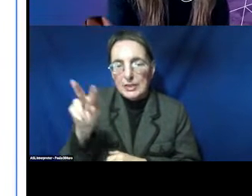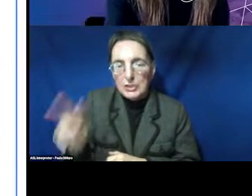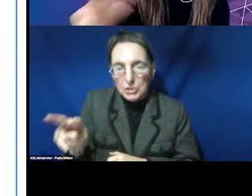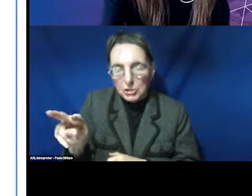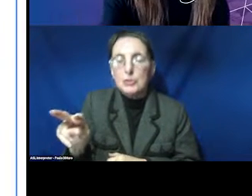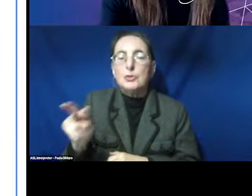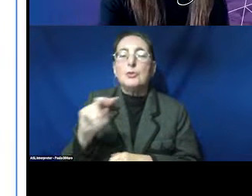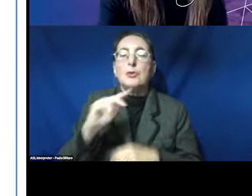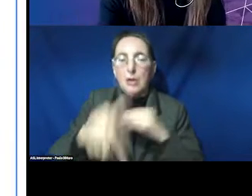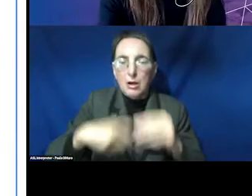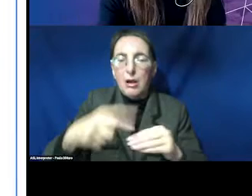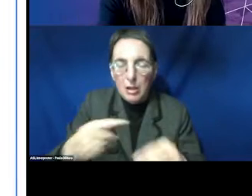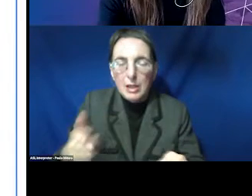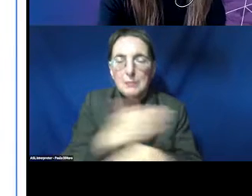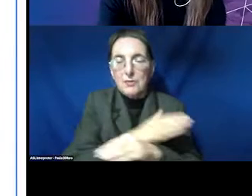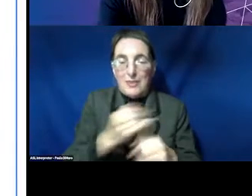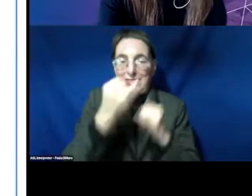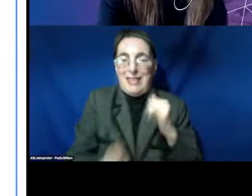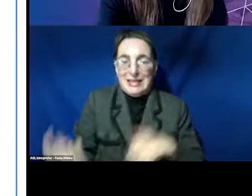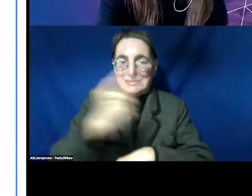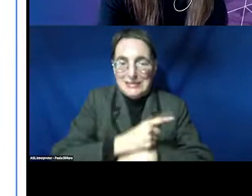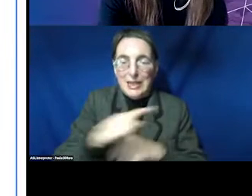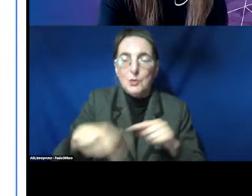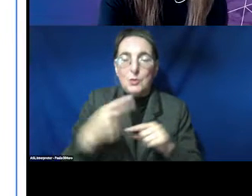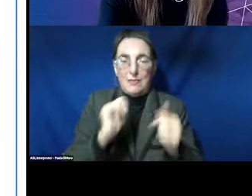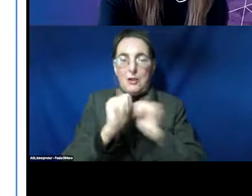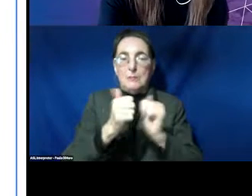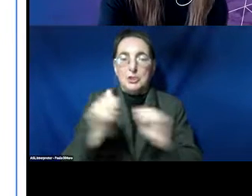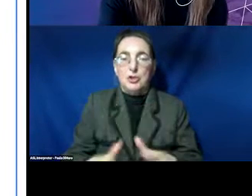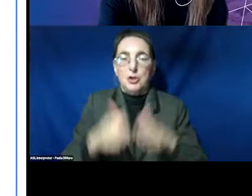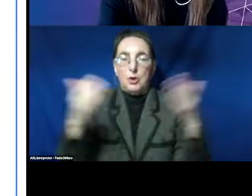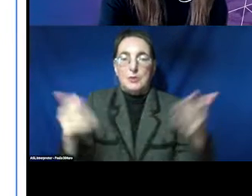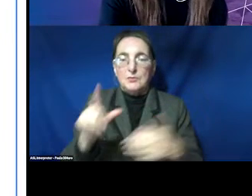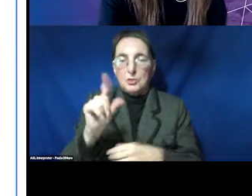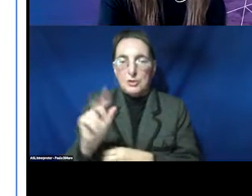So when the competition opens up for 2023, this will be done in Research.gov.